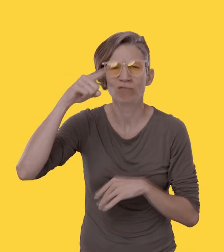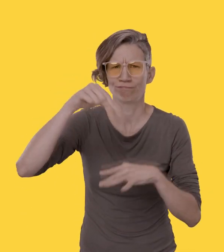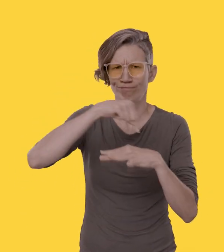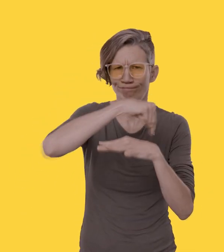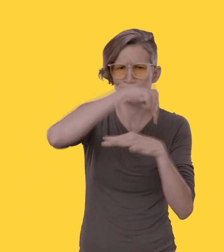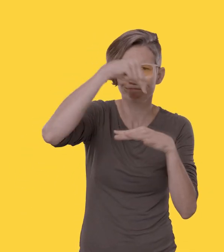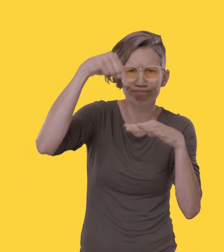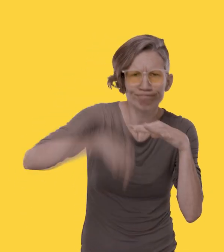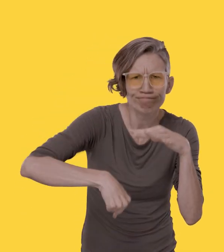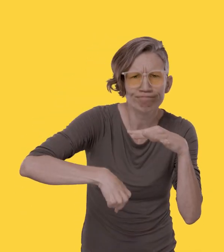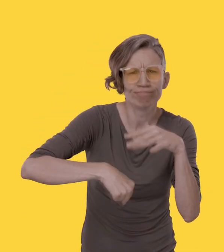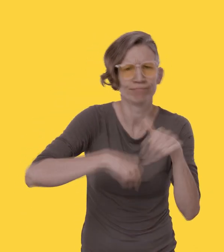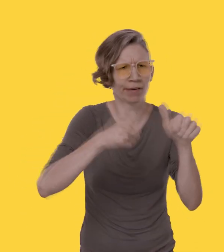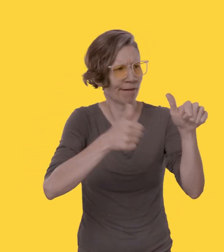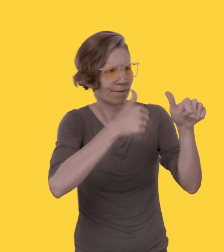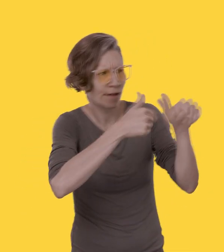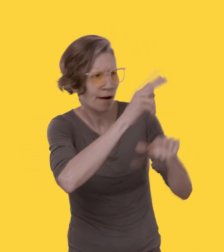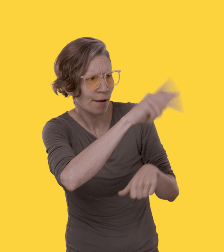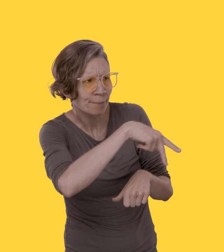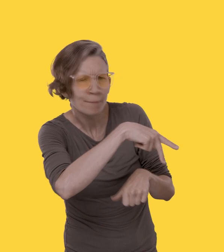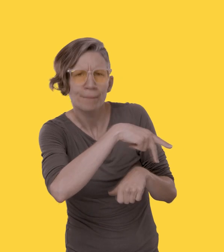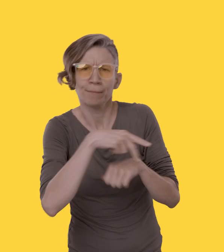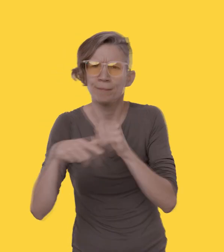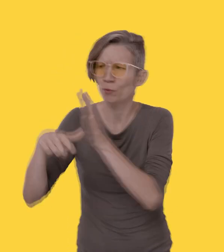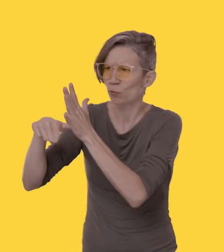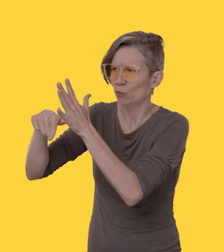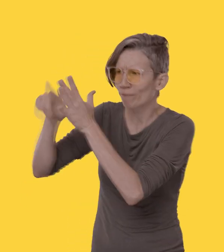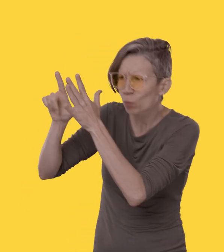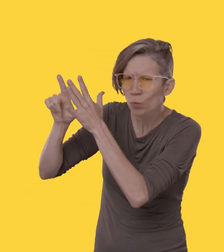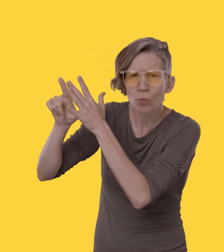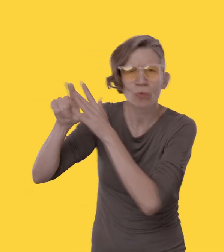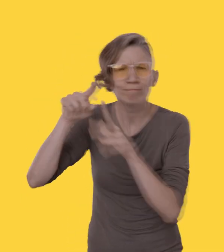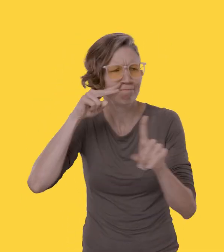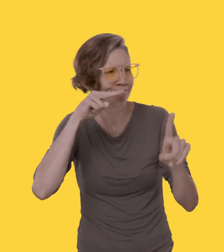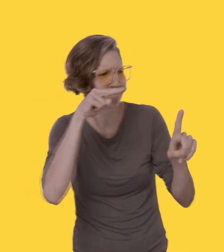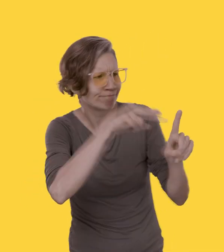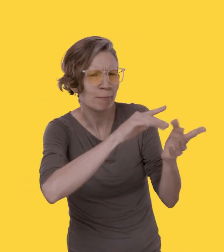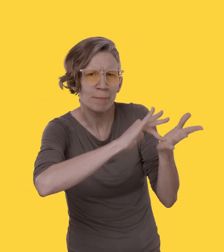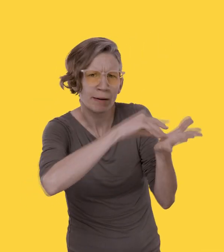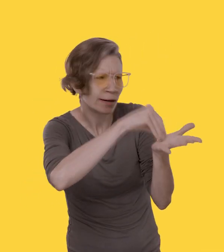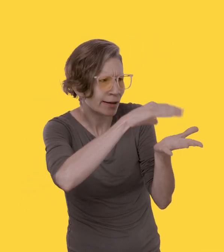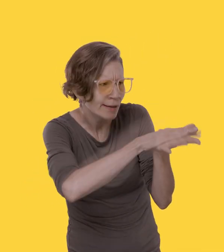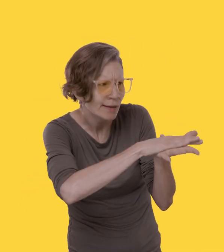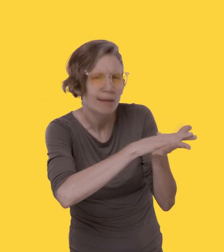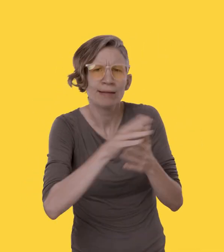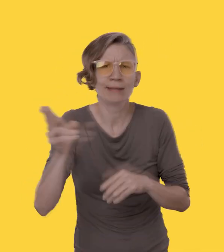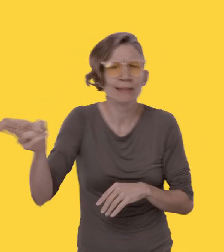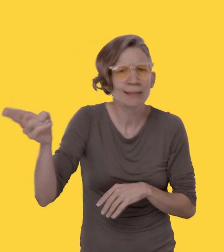so 5 minutes or more and requires follow up, review, may have to look at the medical record, may have to look at the history,